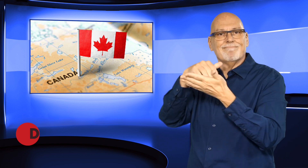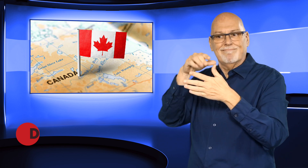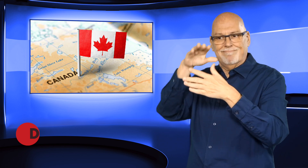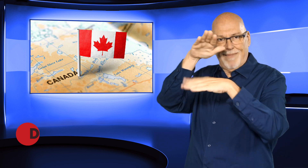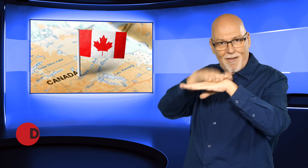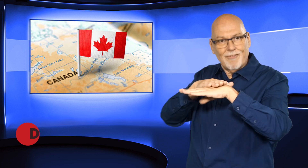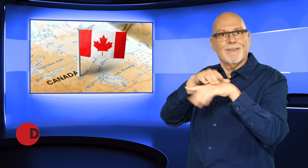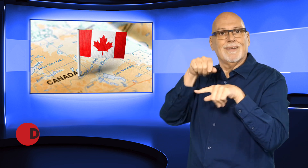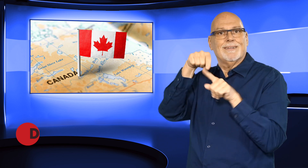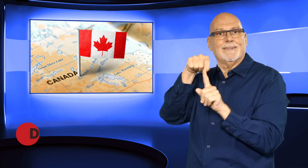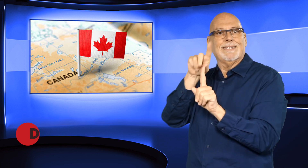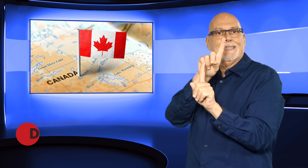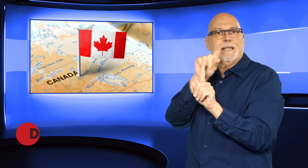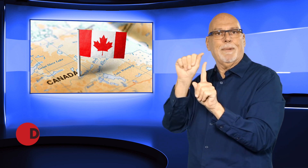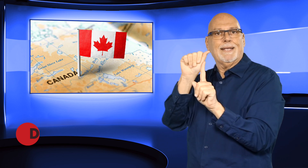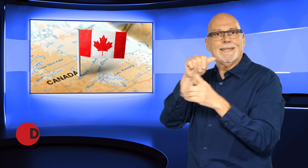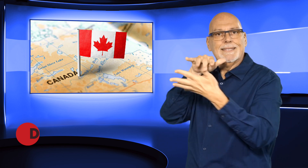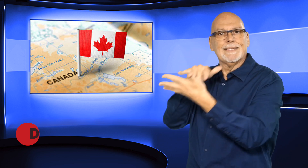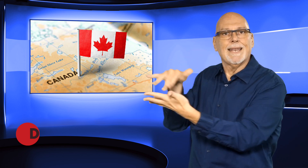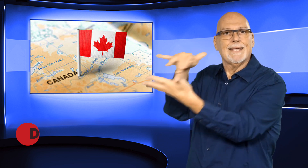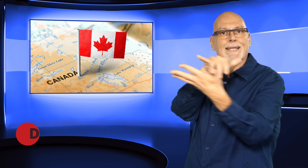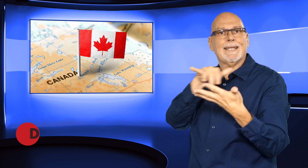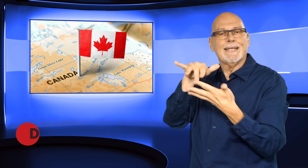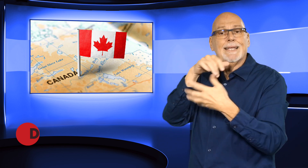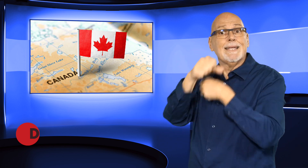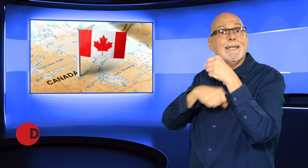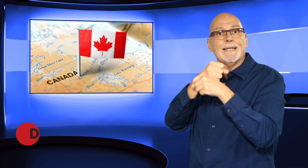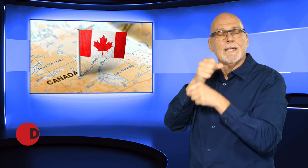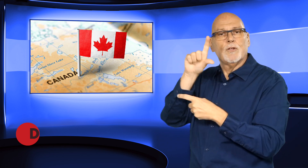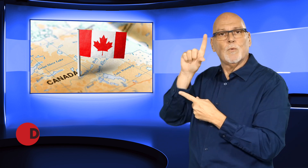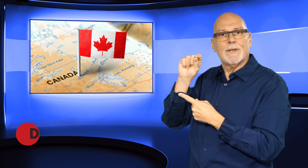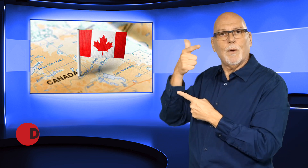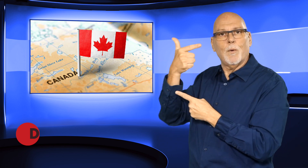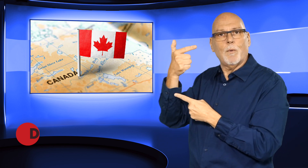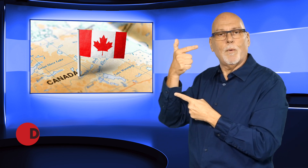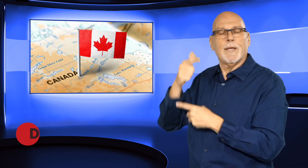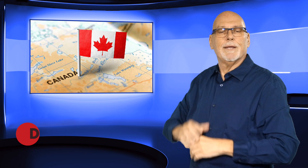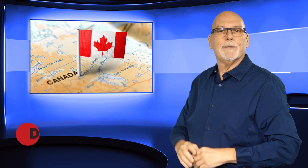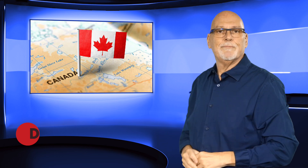on Disabilities Studies, 2021.